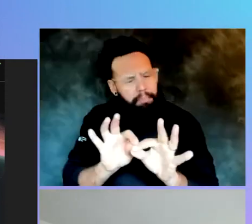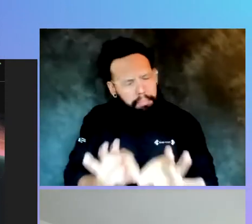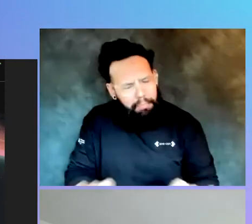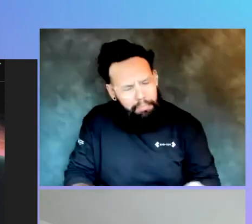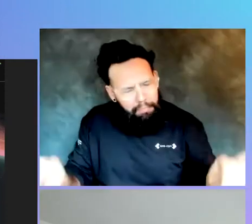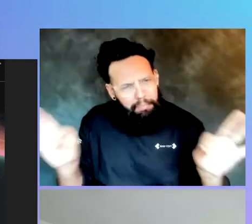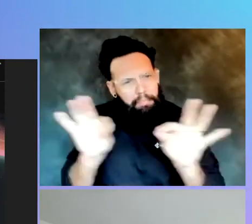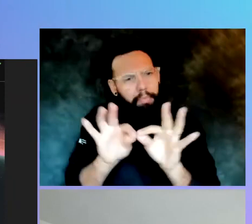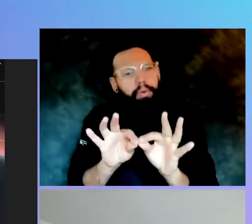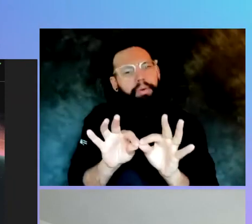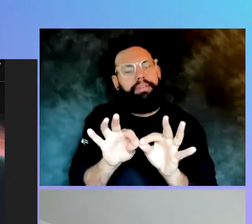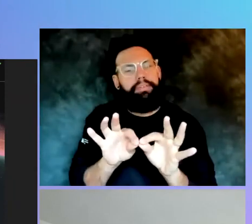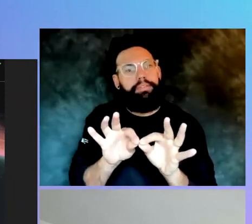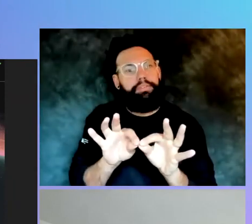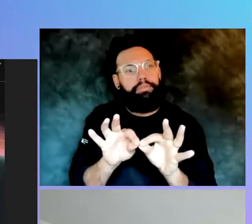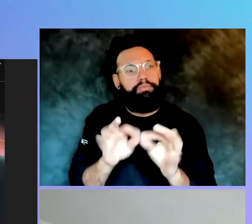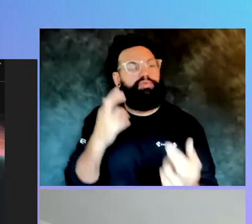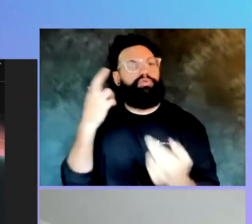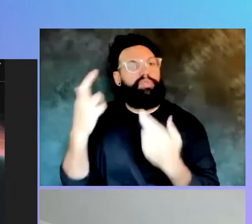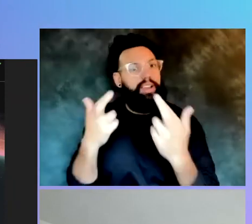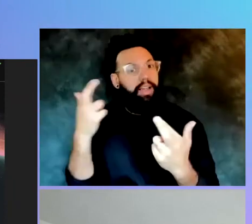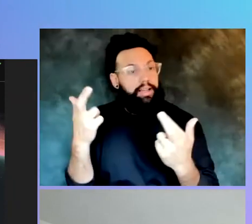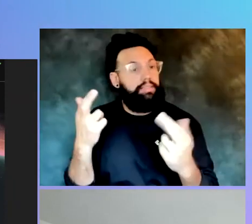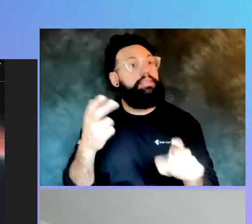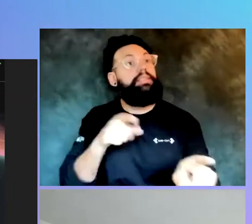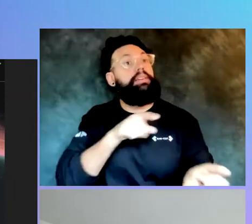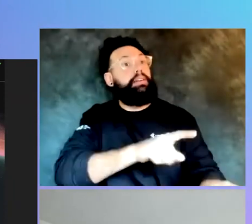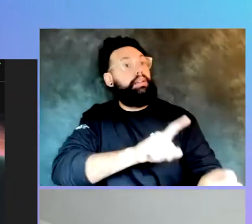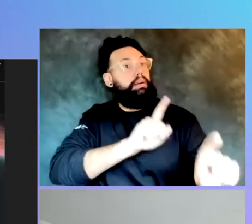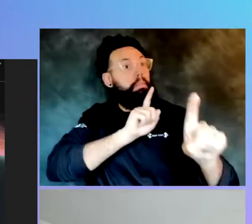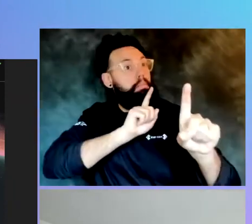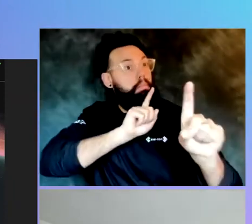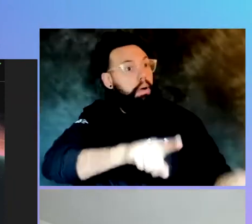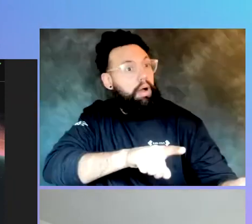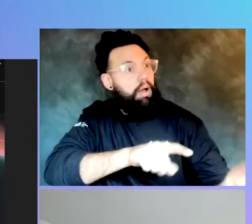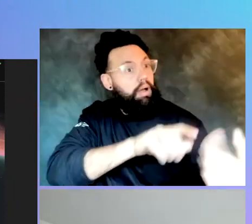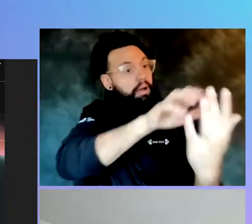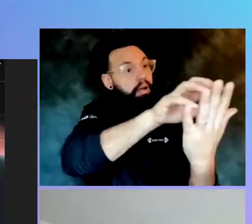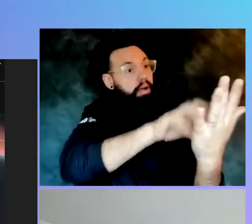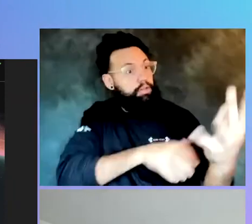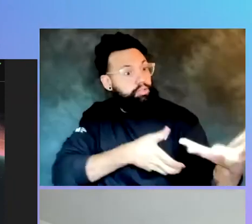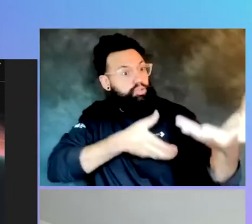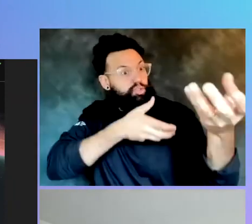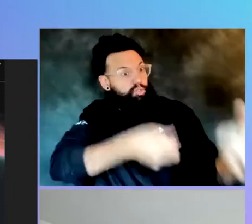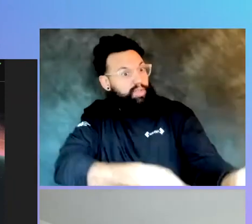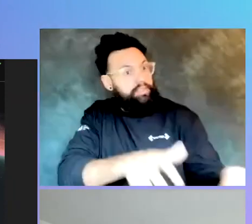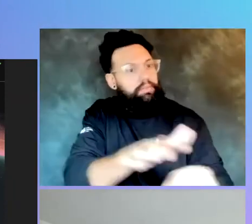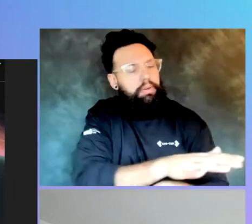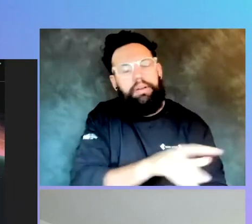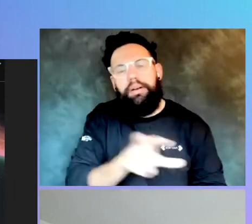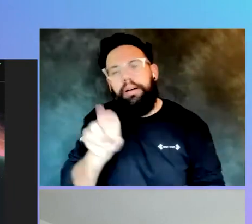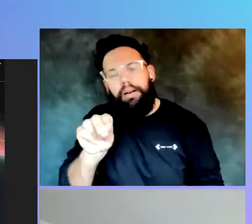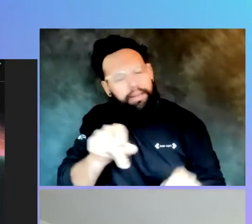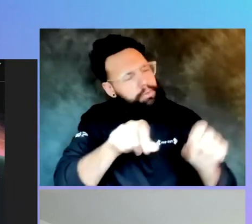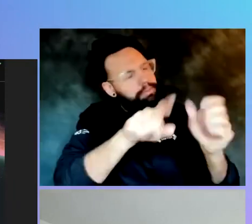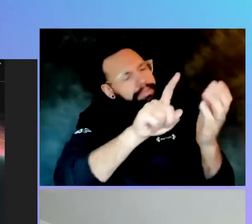possibility and take steps to address it, which we'll mention